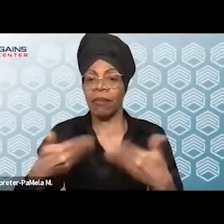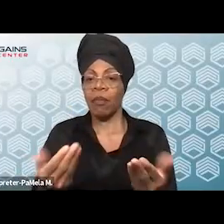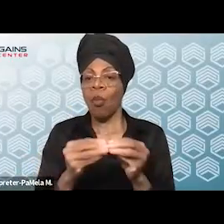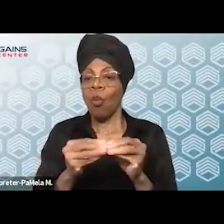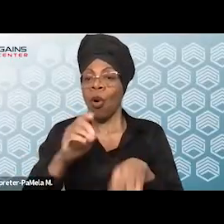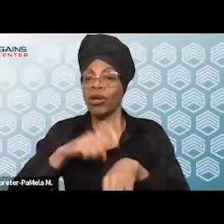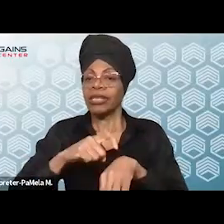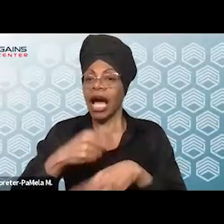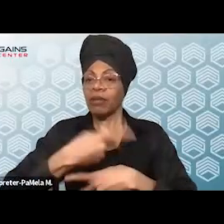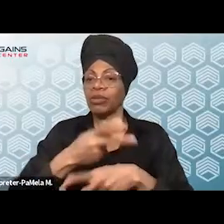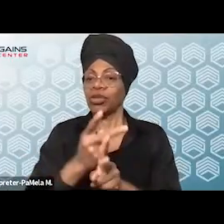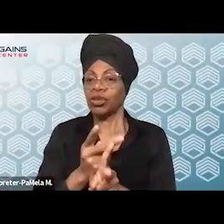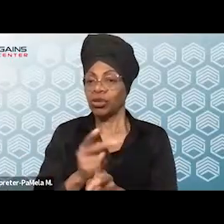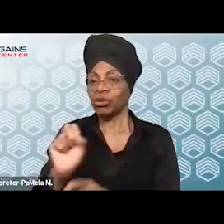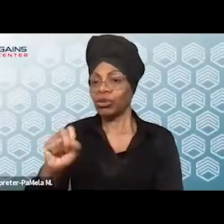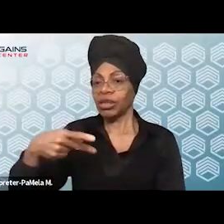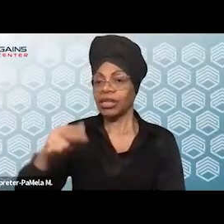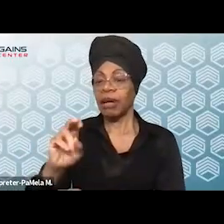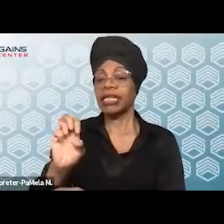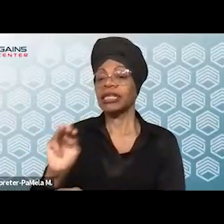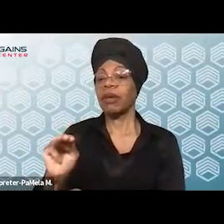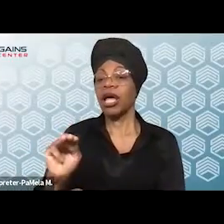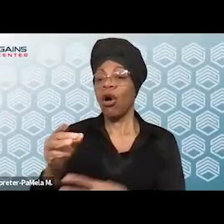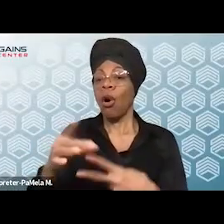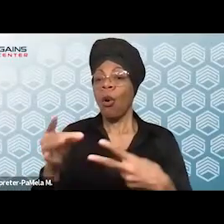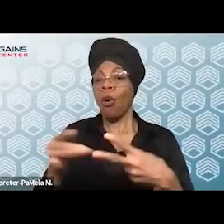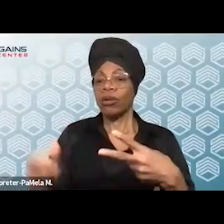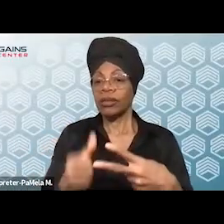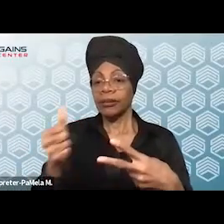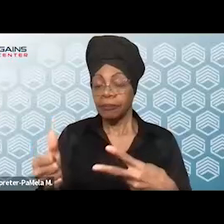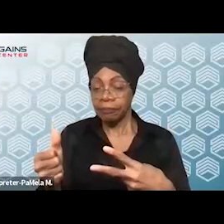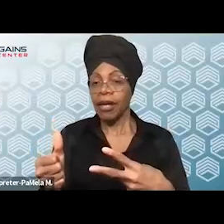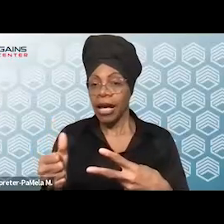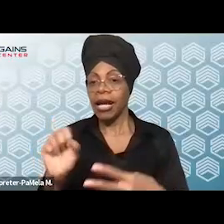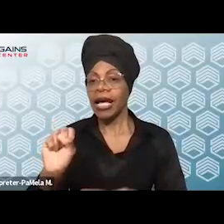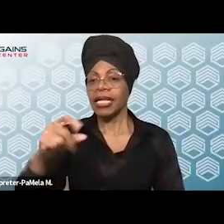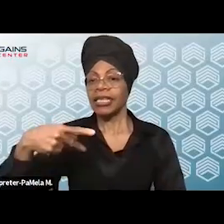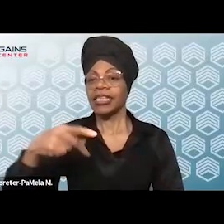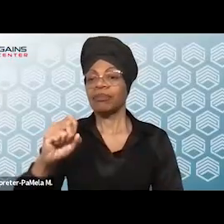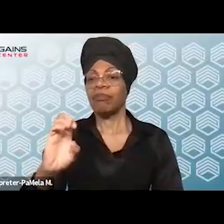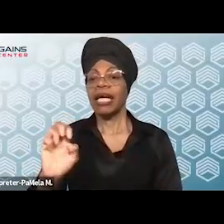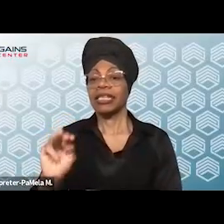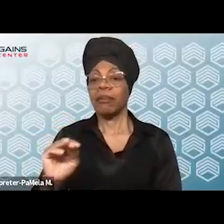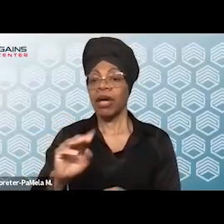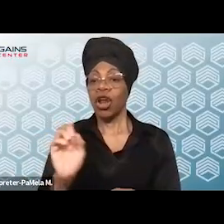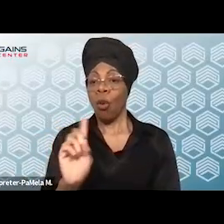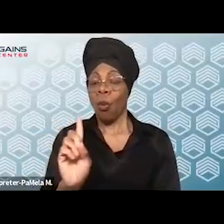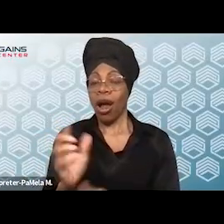or alternative specimen collection where appropriate. That is a big step in a best practice standard.